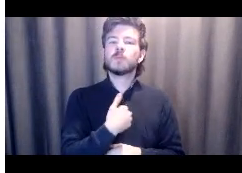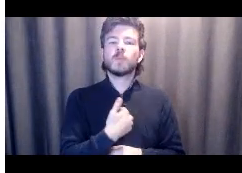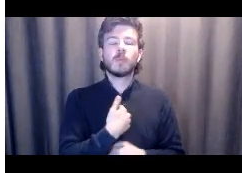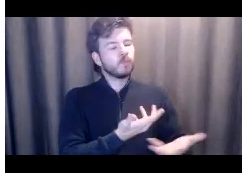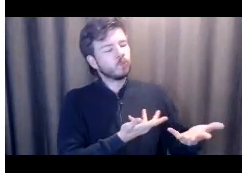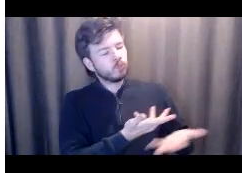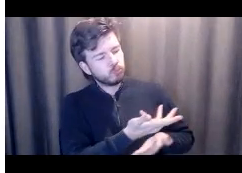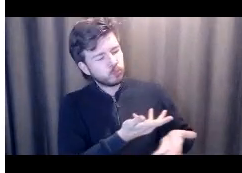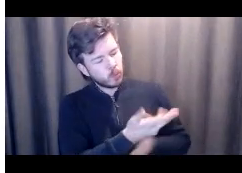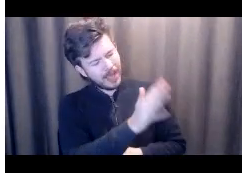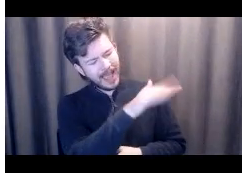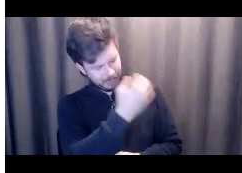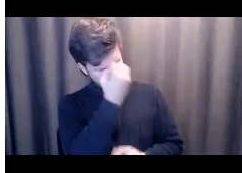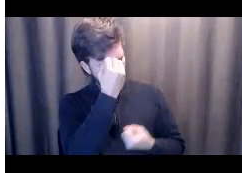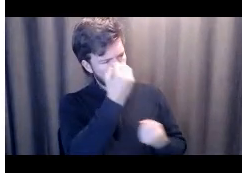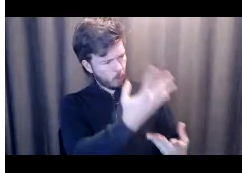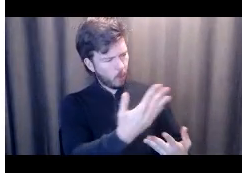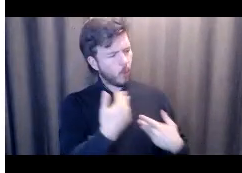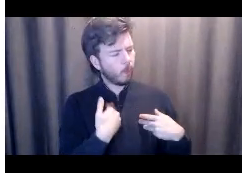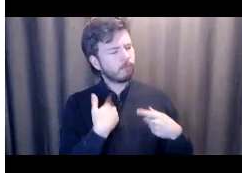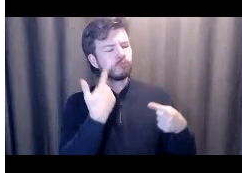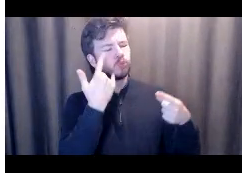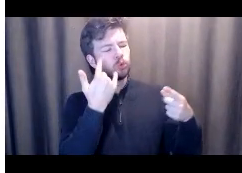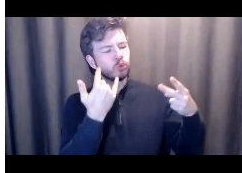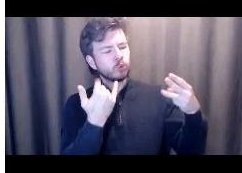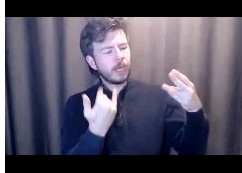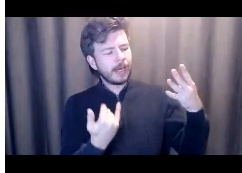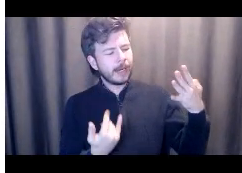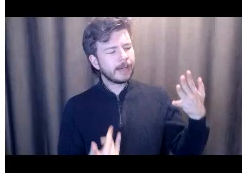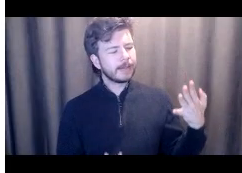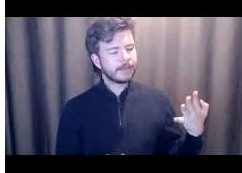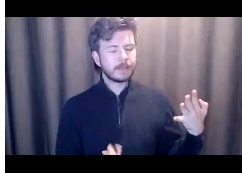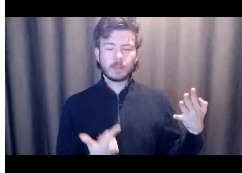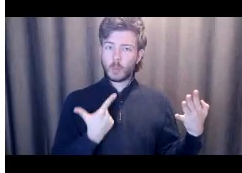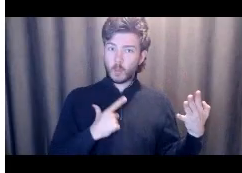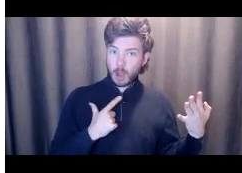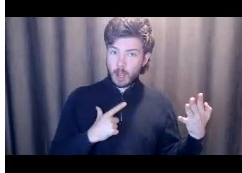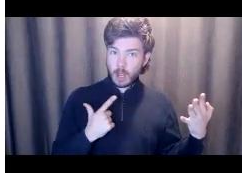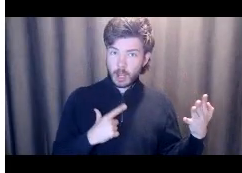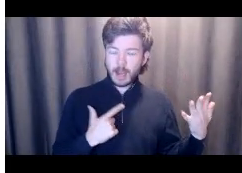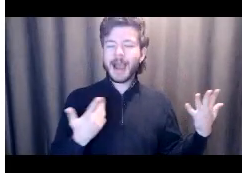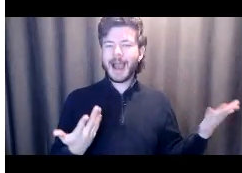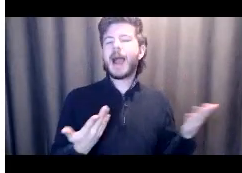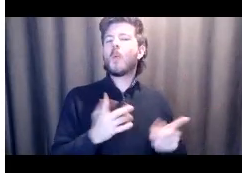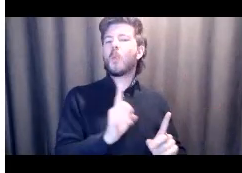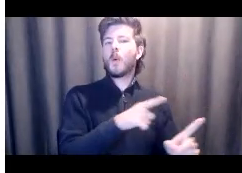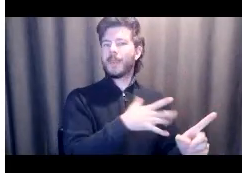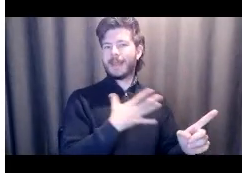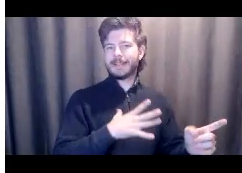and what information we need, and also how they can provide that information to us.